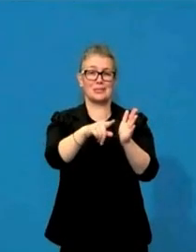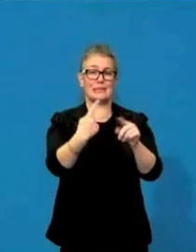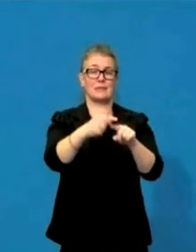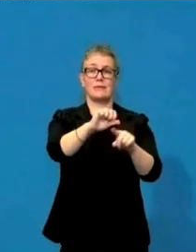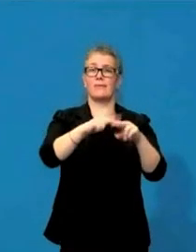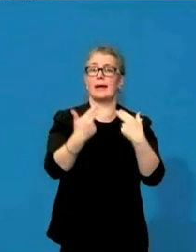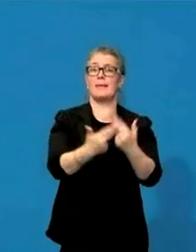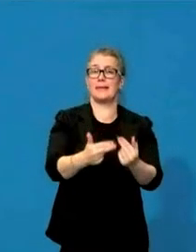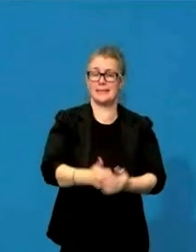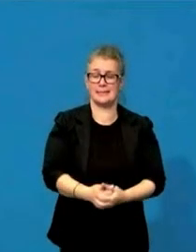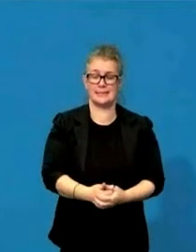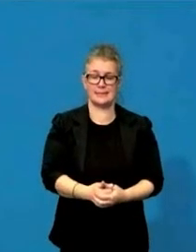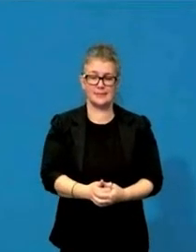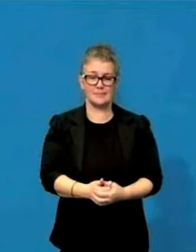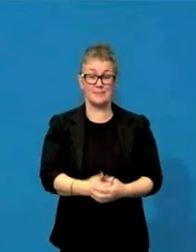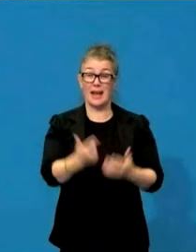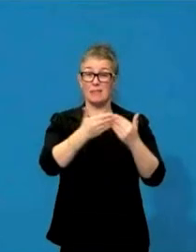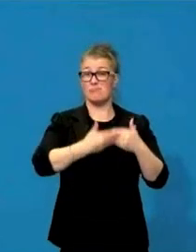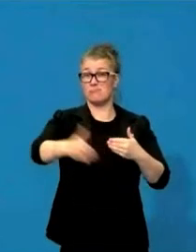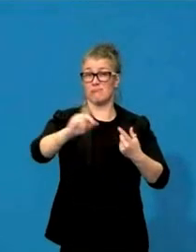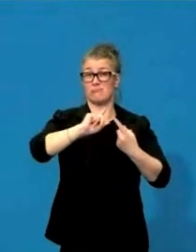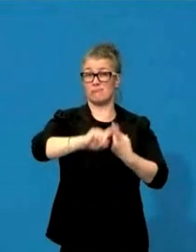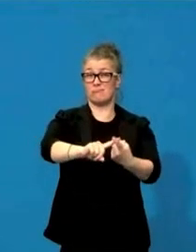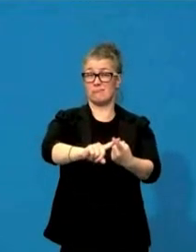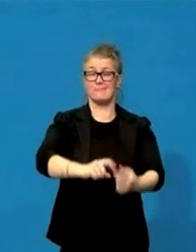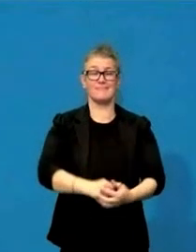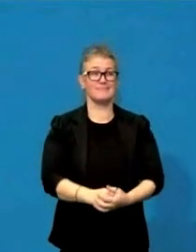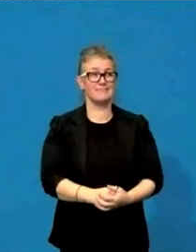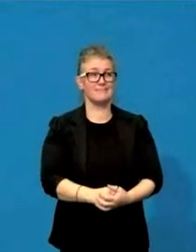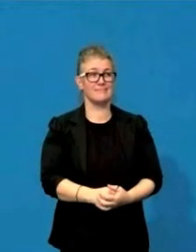basically I've been there ever since. Does 25 years qualify you as a local?